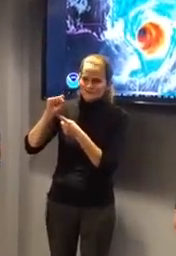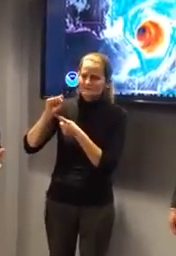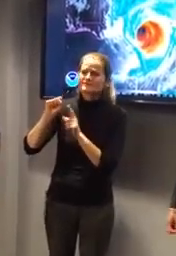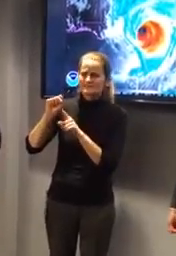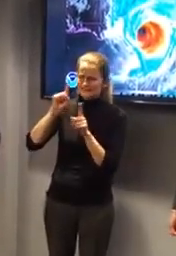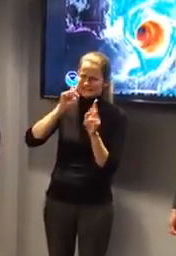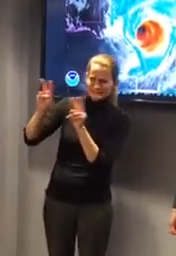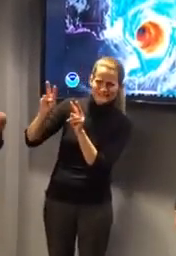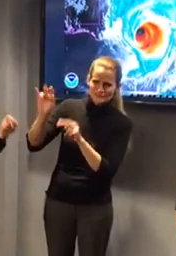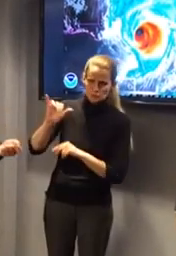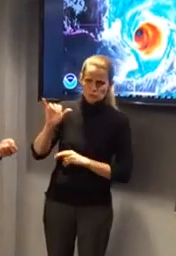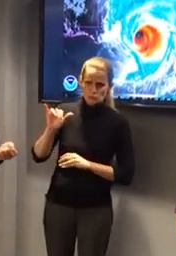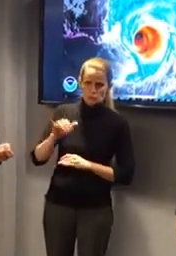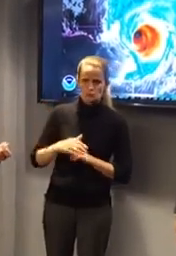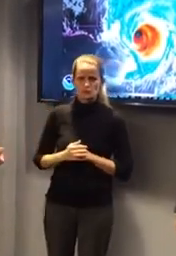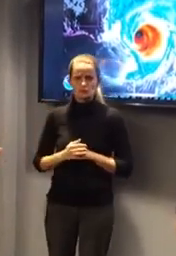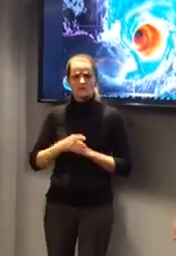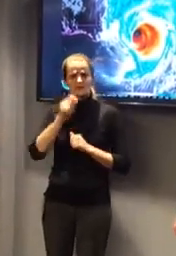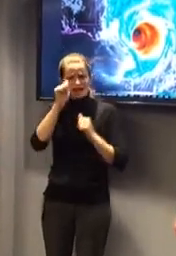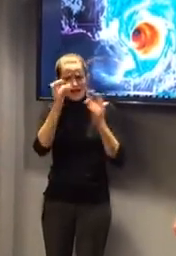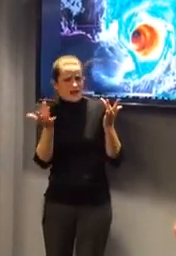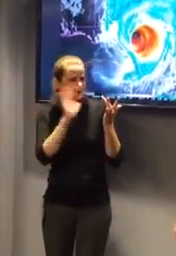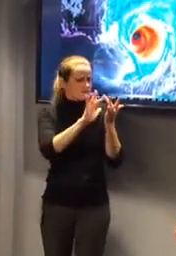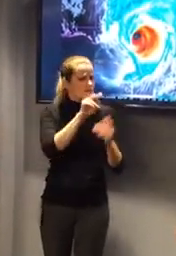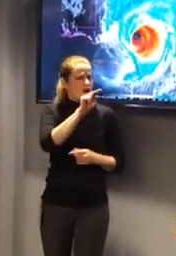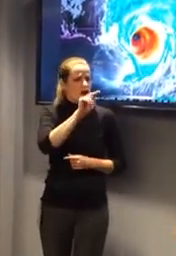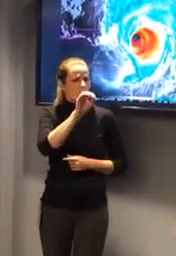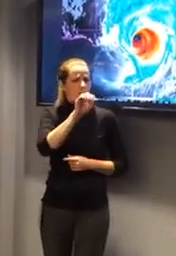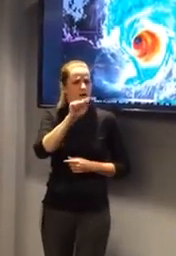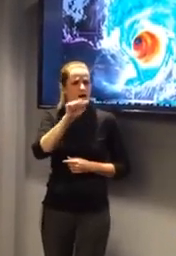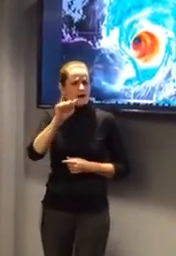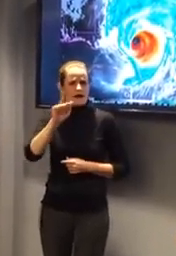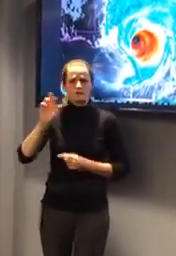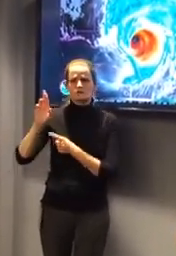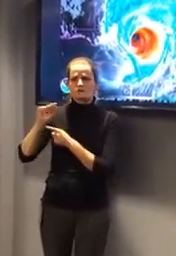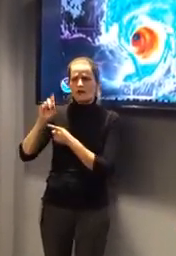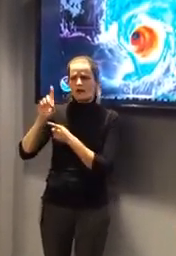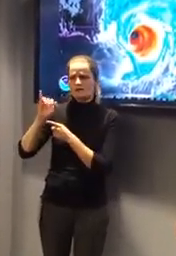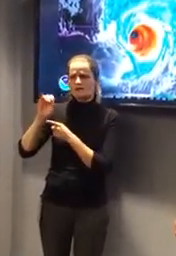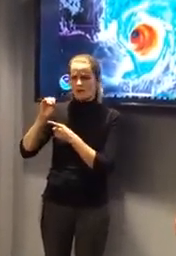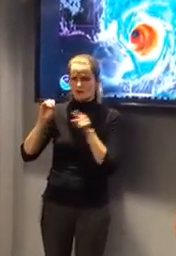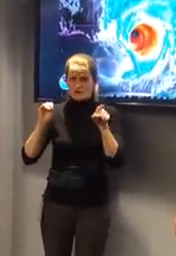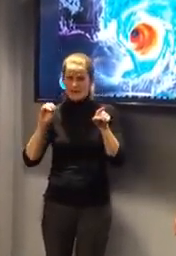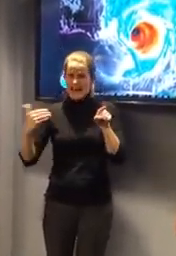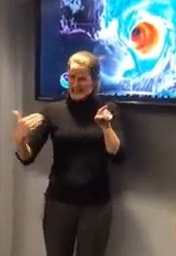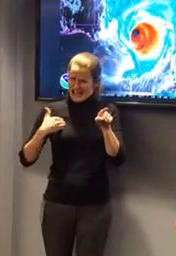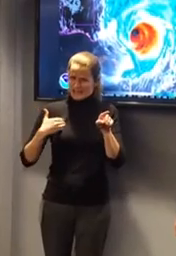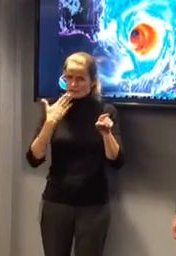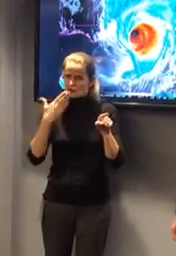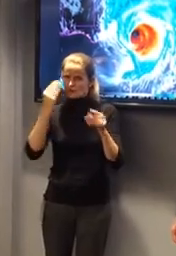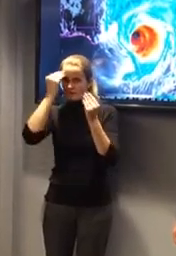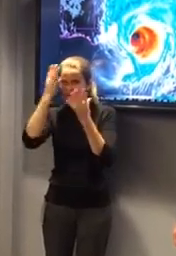And that's critically important. That is the information that is being used at the local level and the state level to make those evacuation determinations.